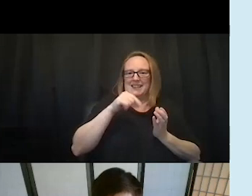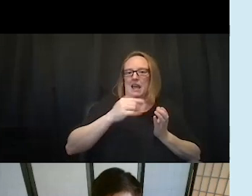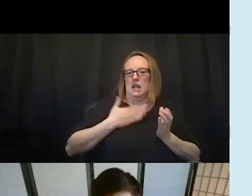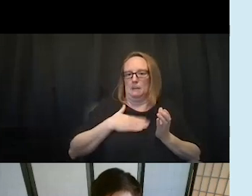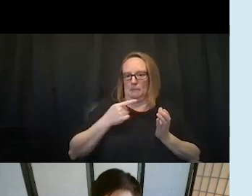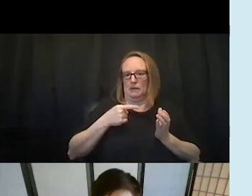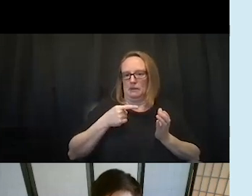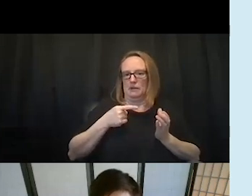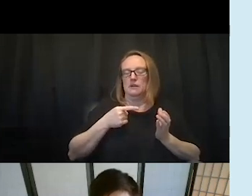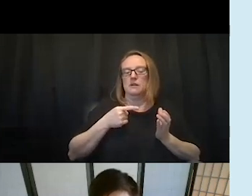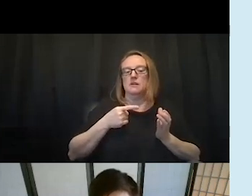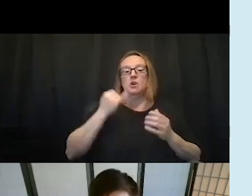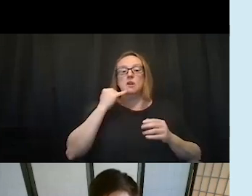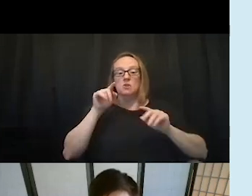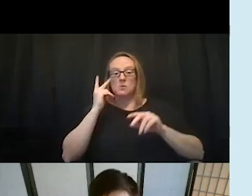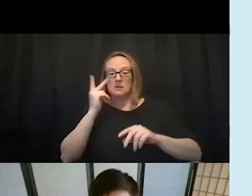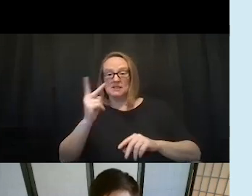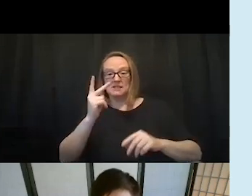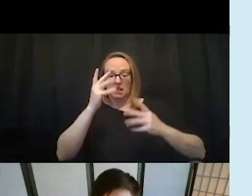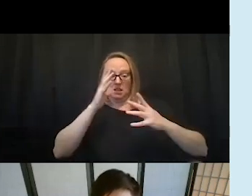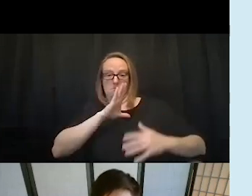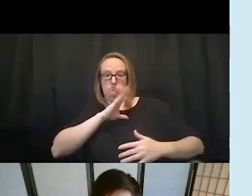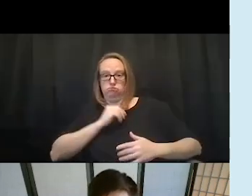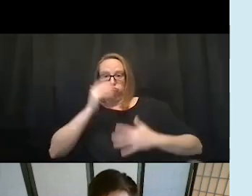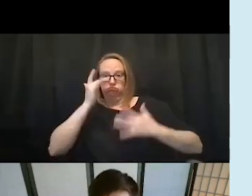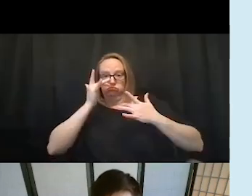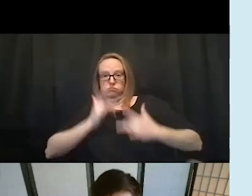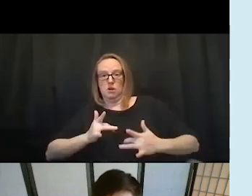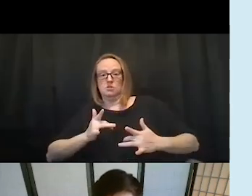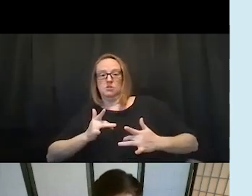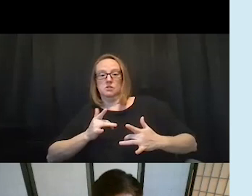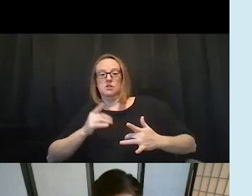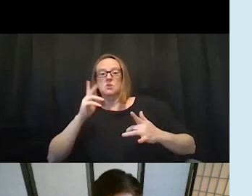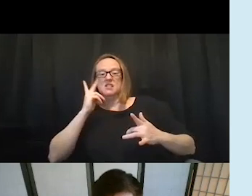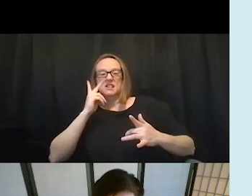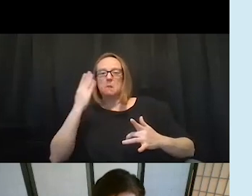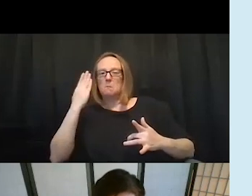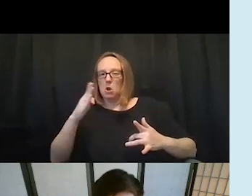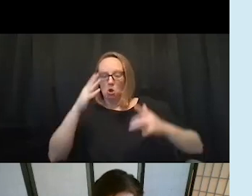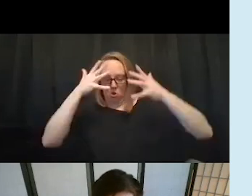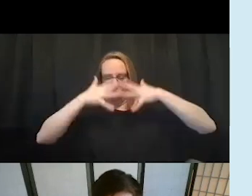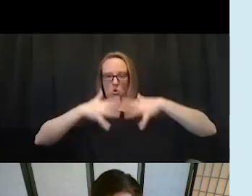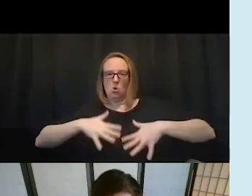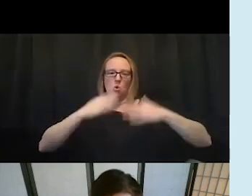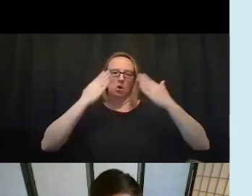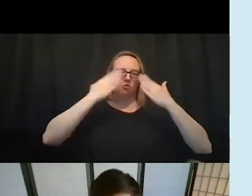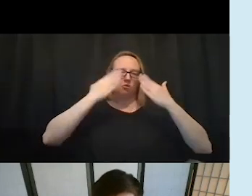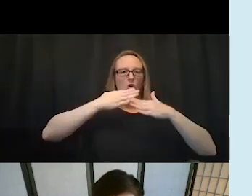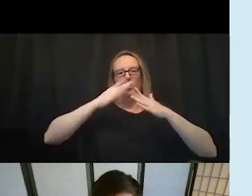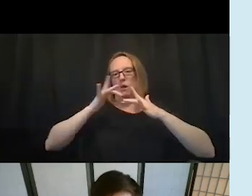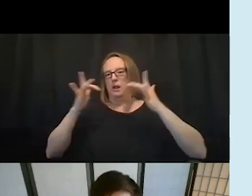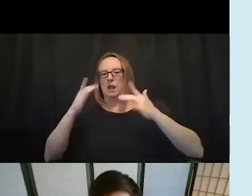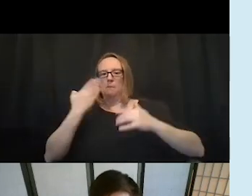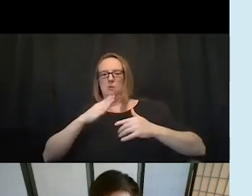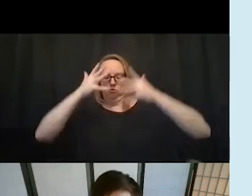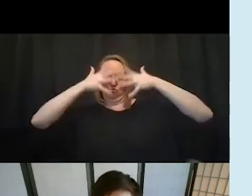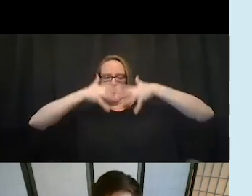figure here there's a um a bunch of blue light and dark blue and the blue in this image represents a